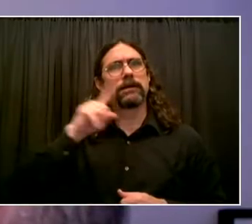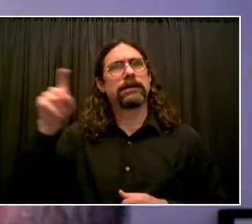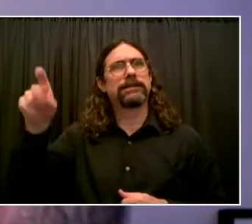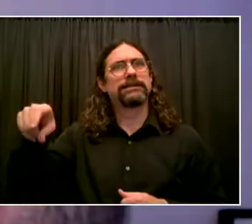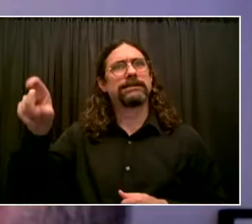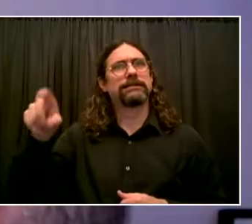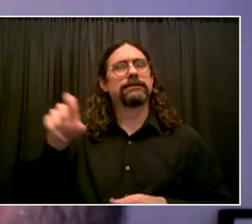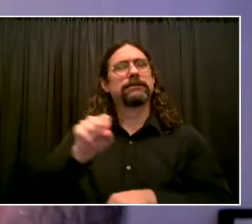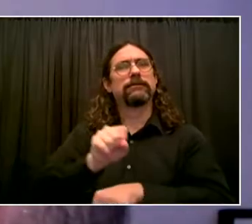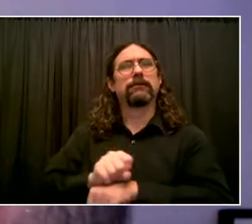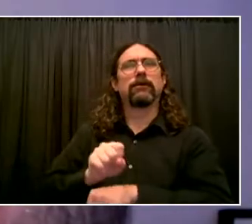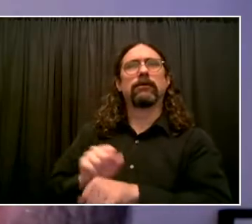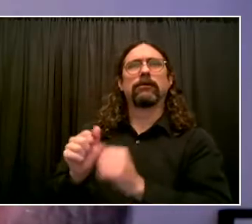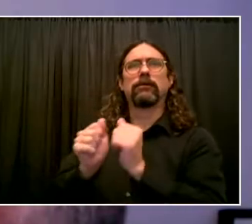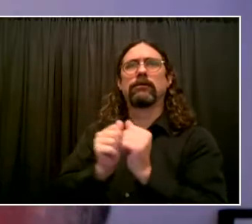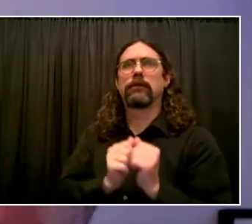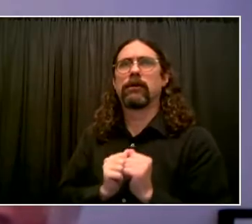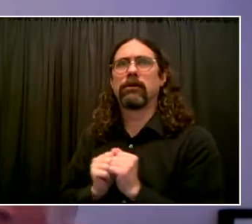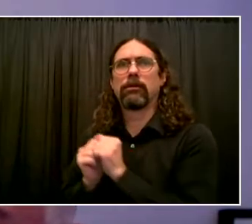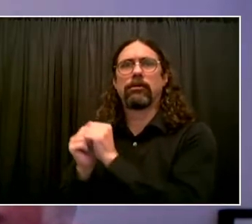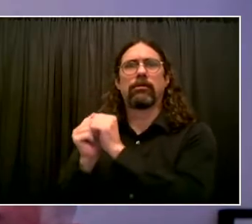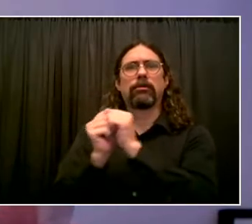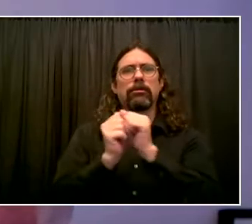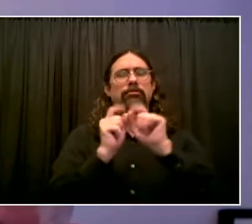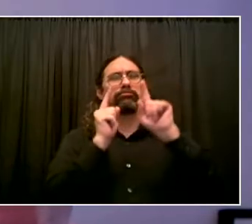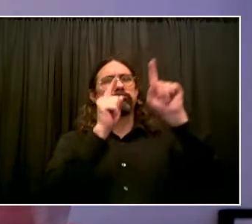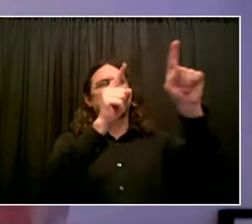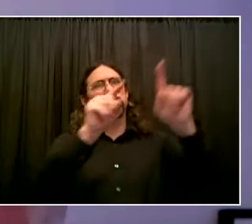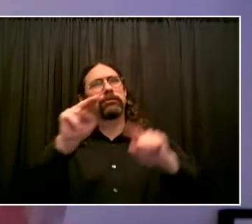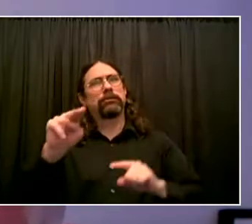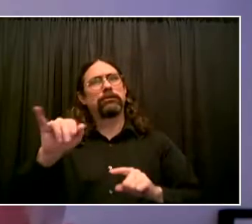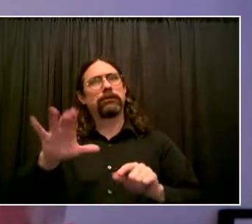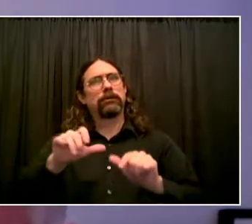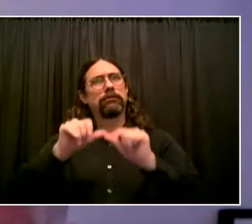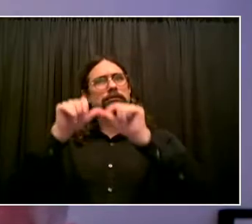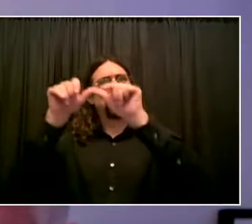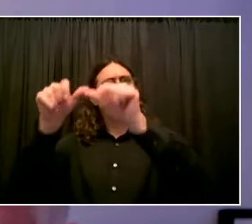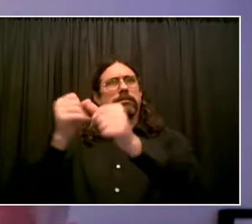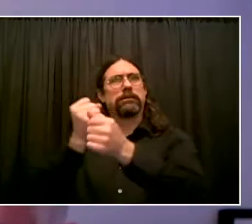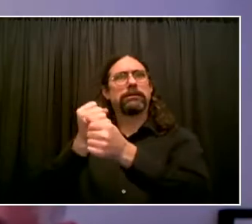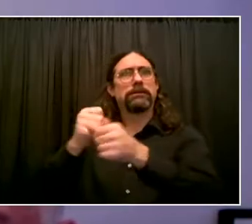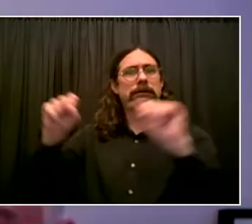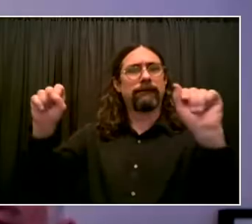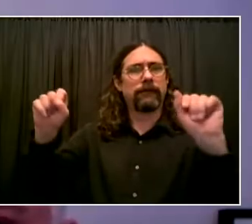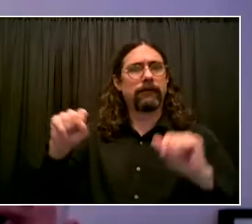GET A CCVAIN. E TH ATIS WHY WE LIVE LONGER. THAT IS WHY WE ARE MAKING THE